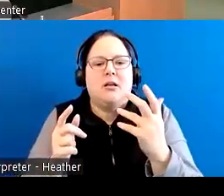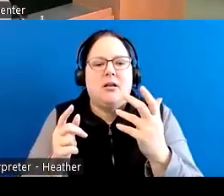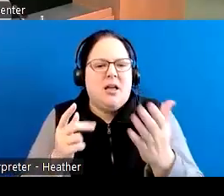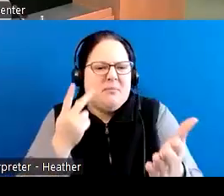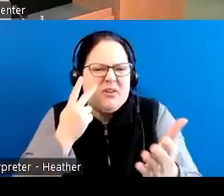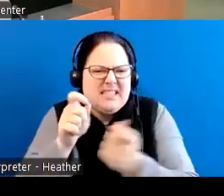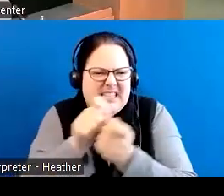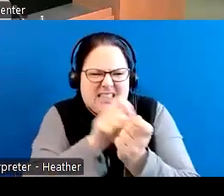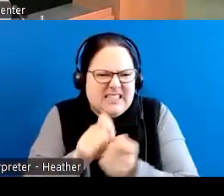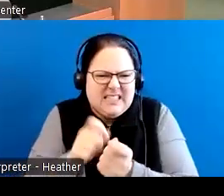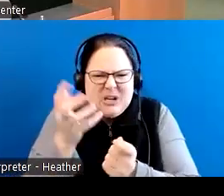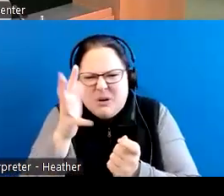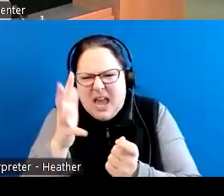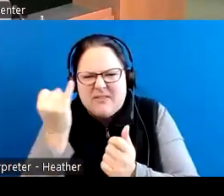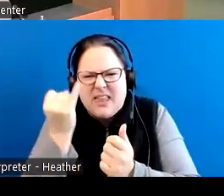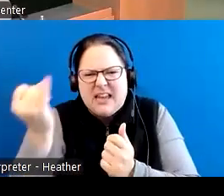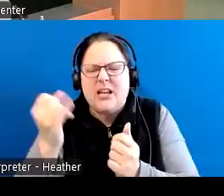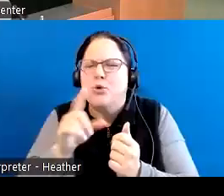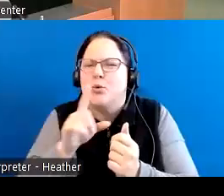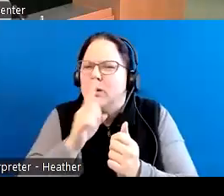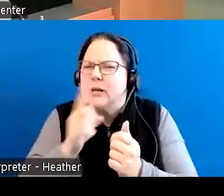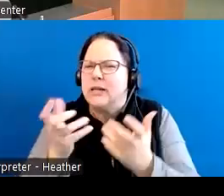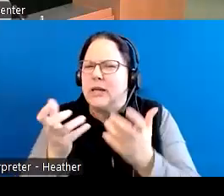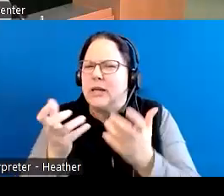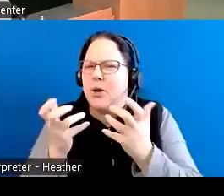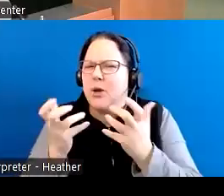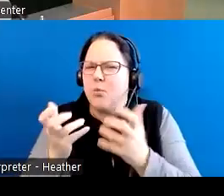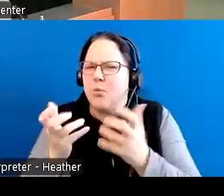but you can kind of get the gist that we're really trying to improve communication in that green zone